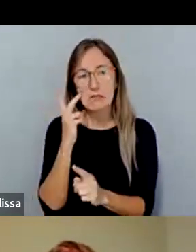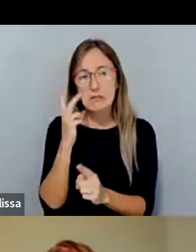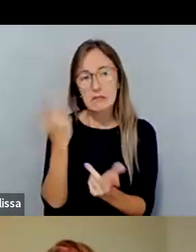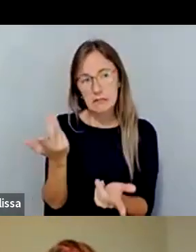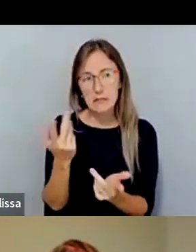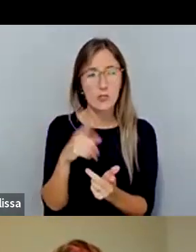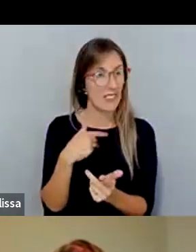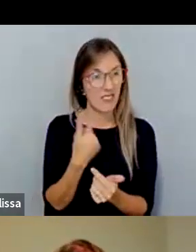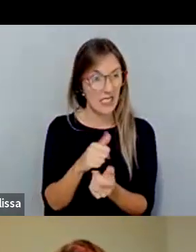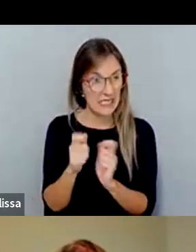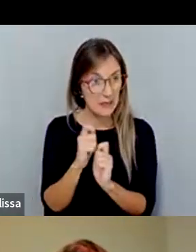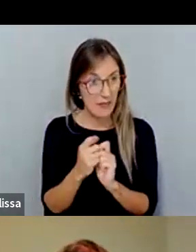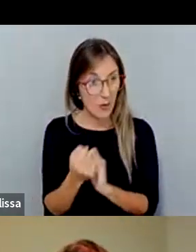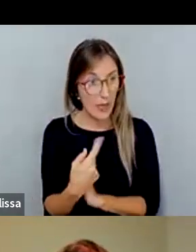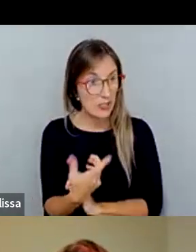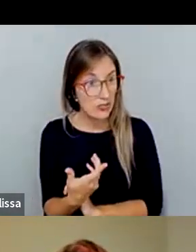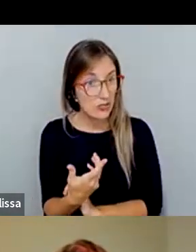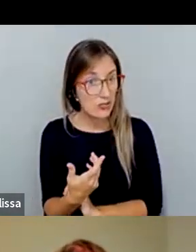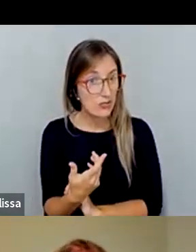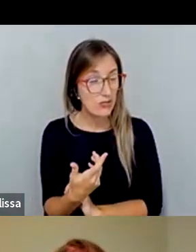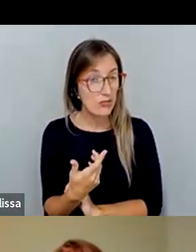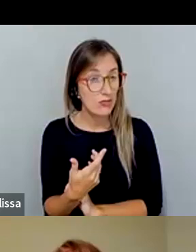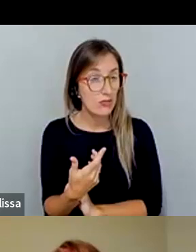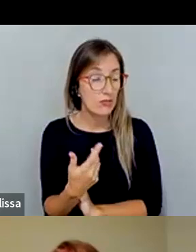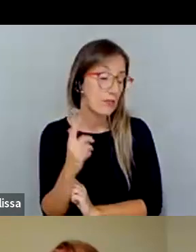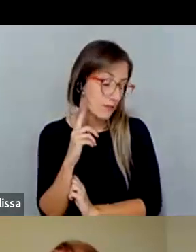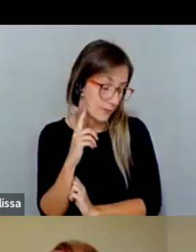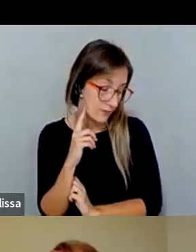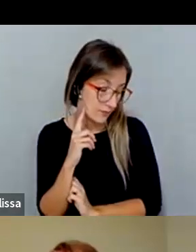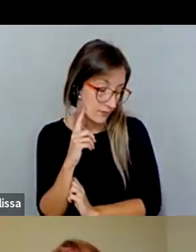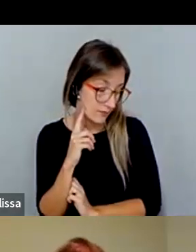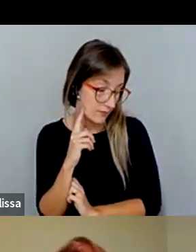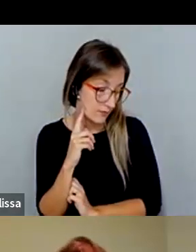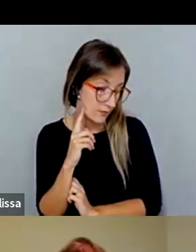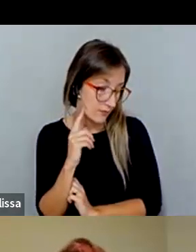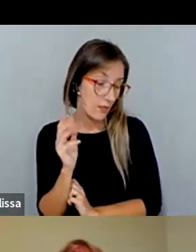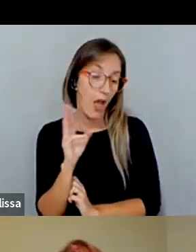not sure where that sets at this minute. Do you have some specific